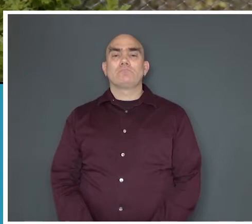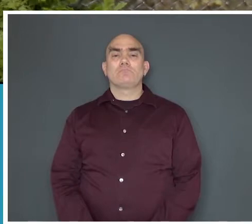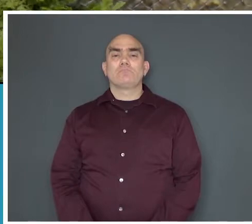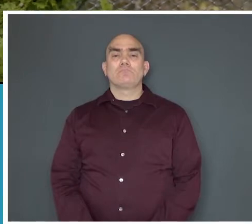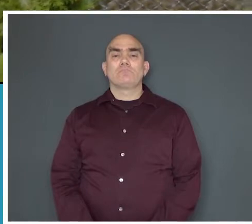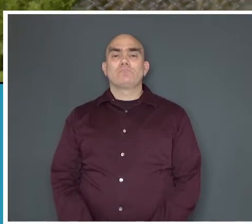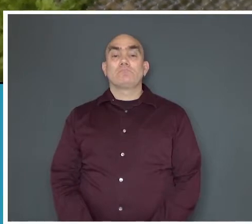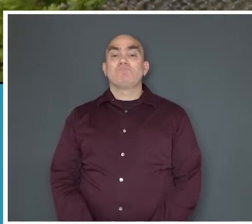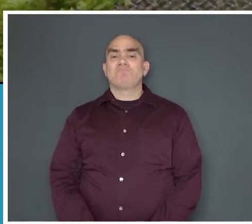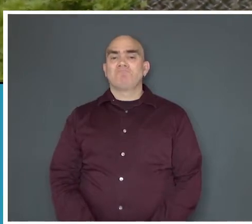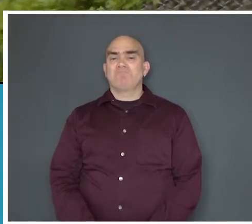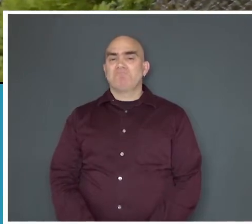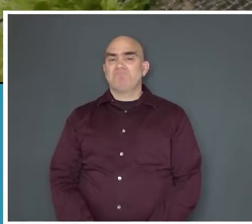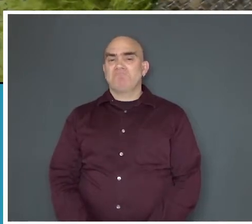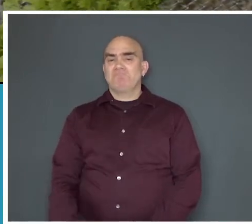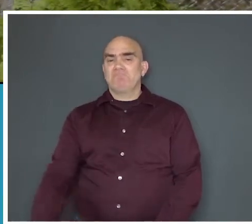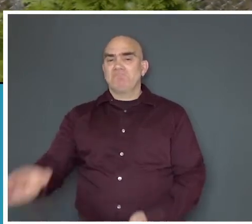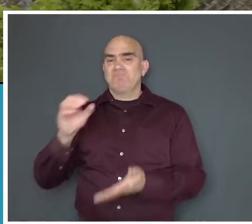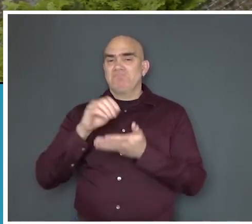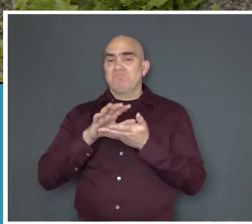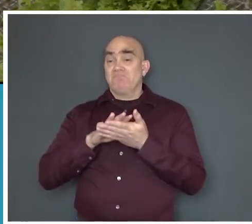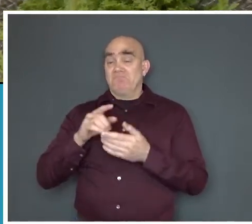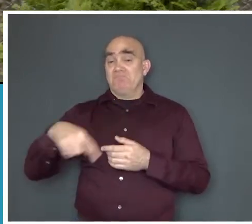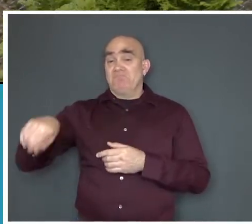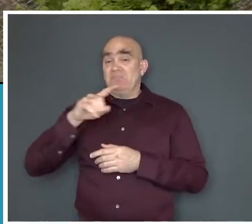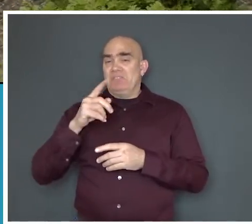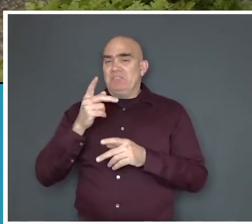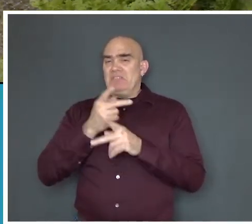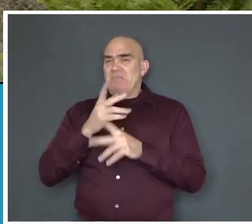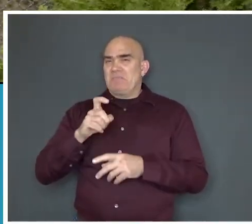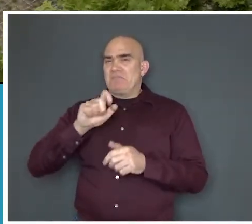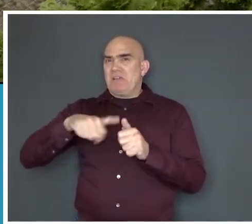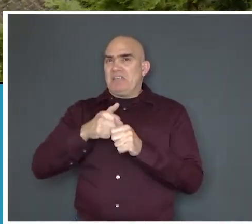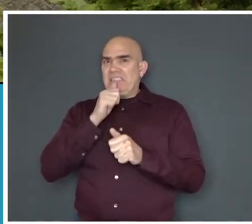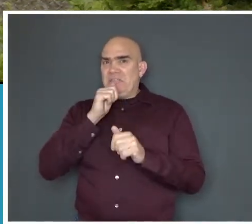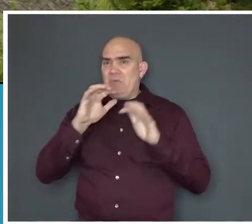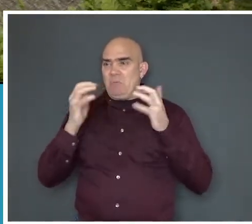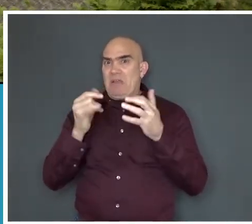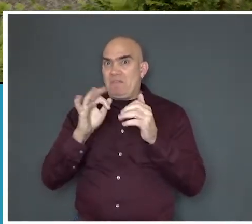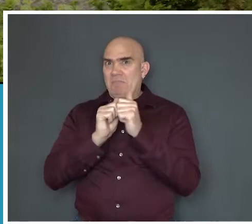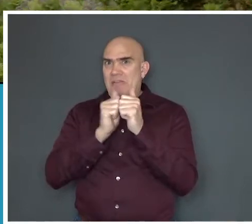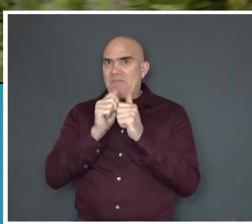(Annie gasps) These keepers must be behind a secret ring of competitive bird callers!